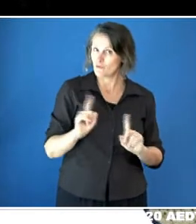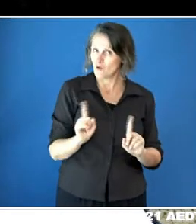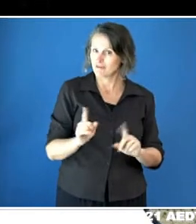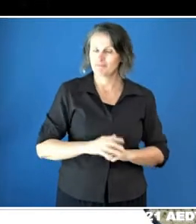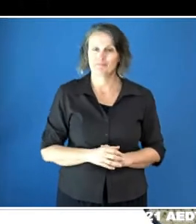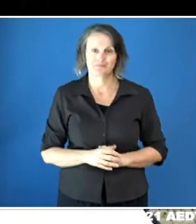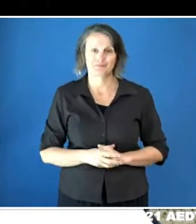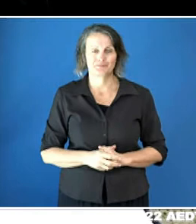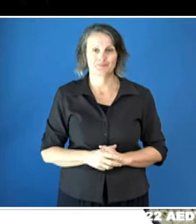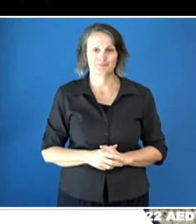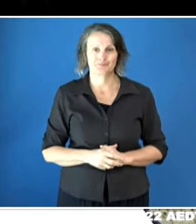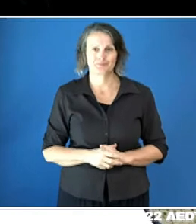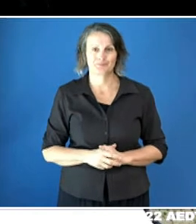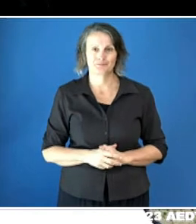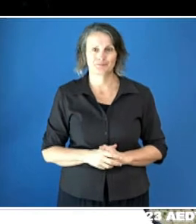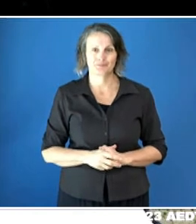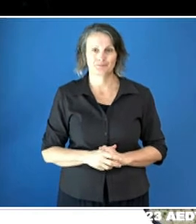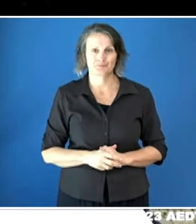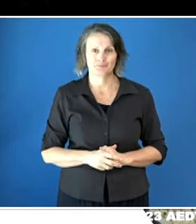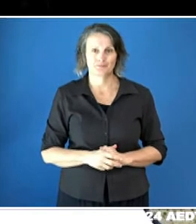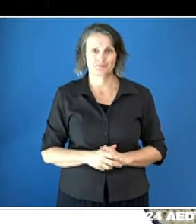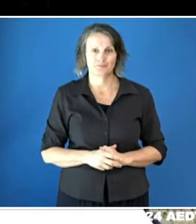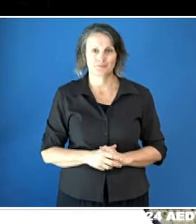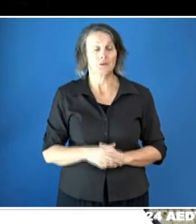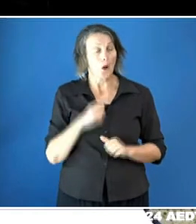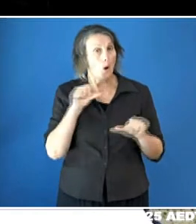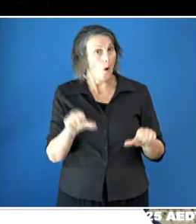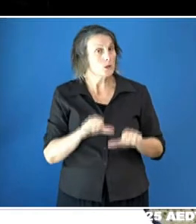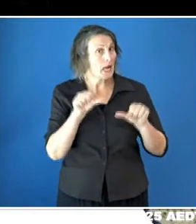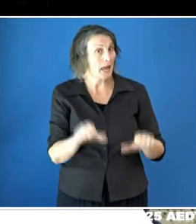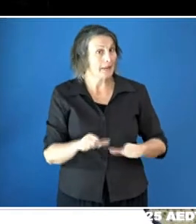It's okay for now.